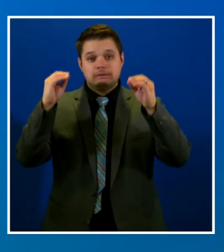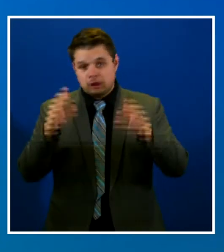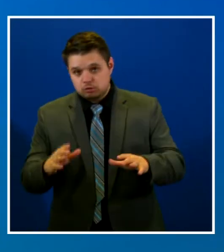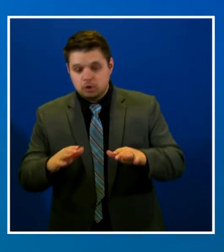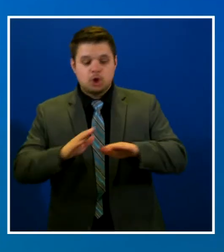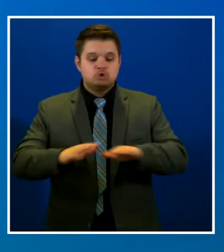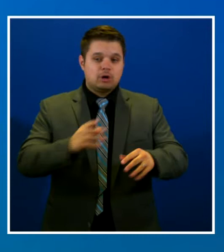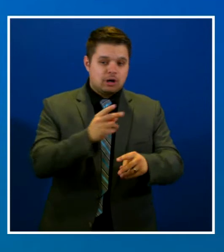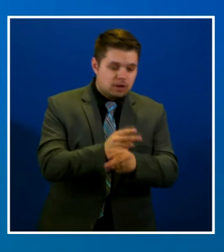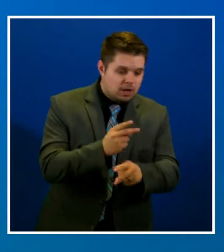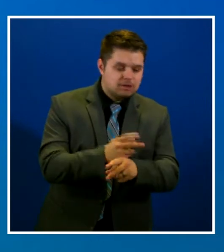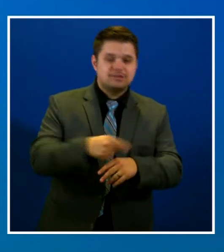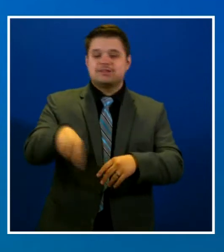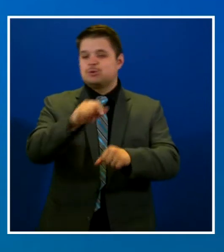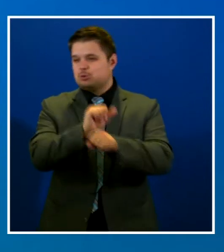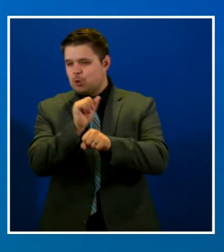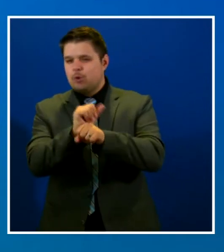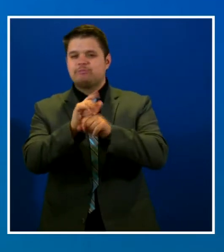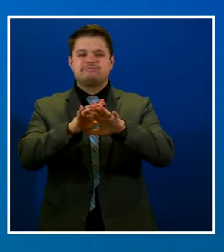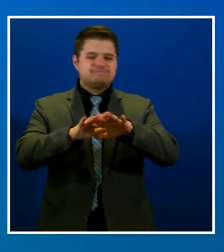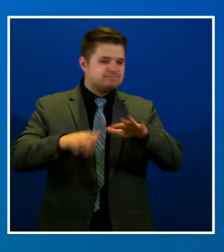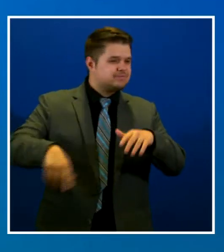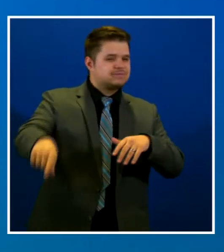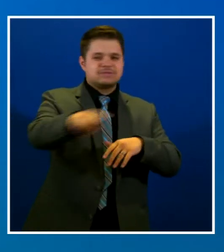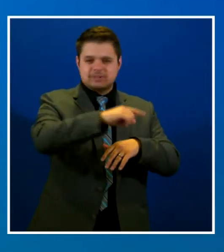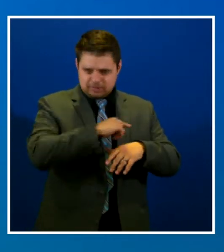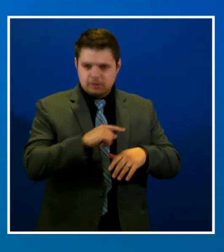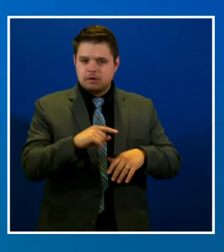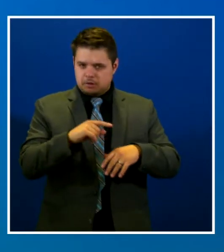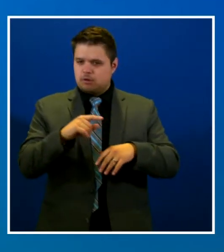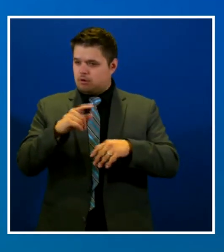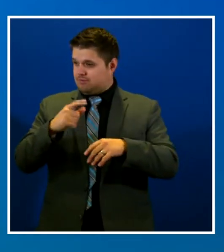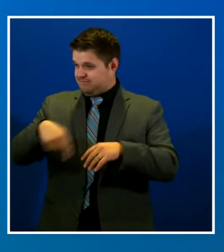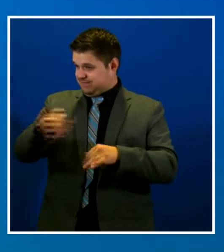teachers and childcare workers. Governor Jay Inslee issued a